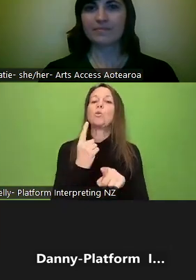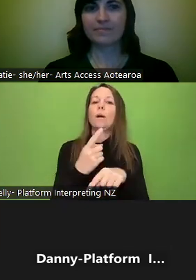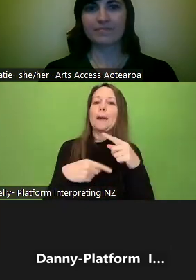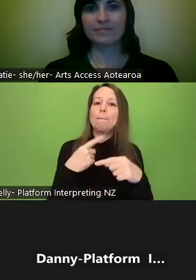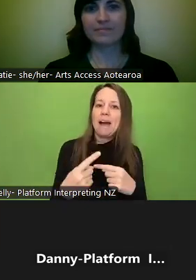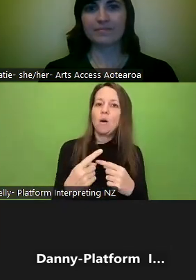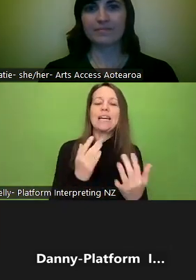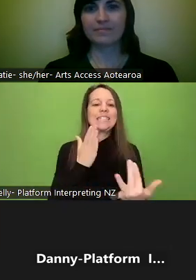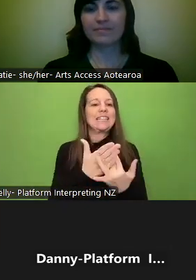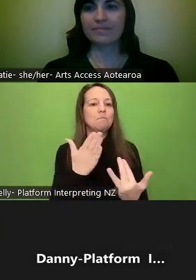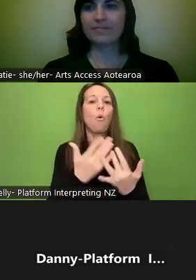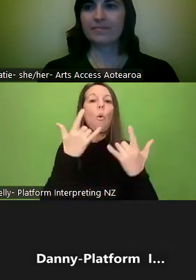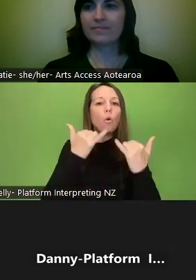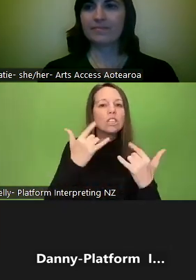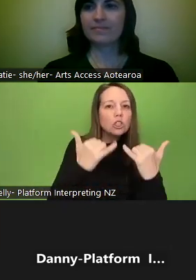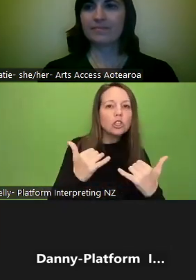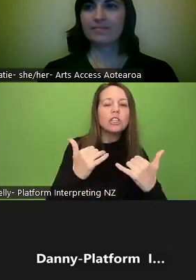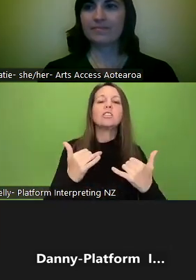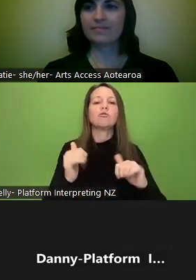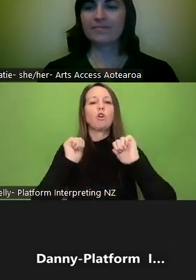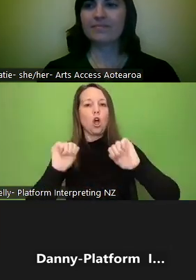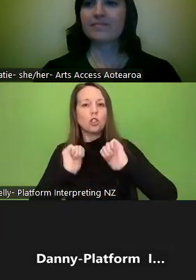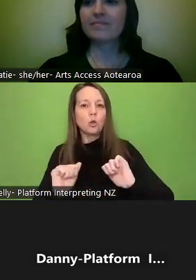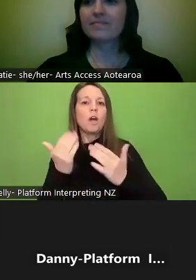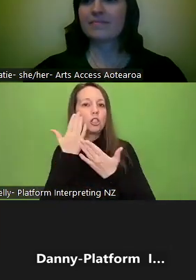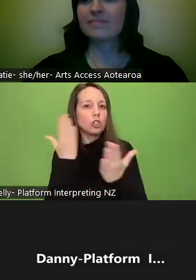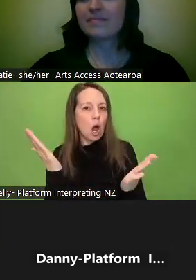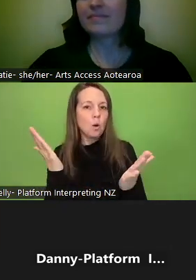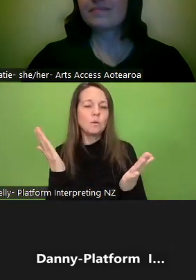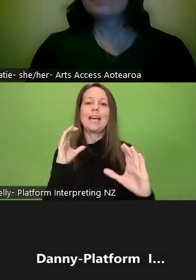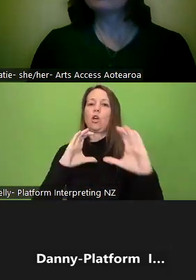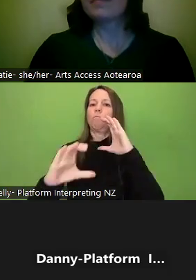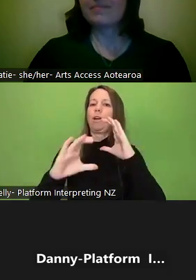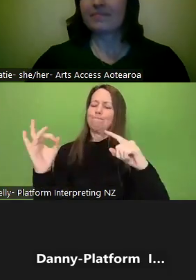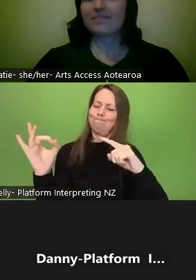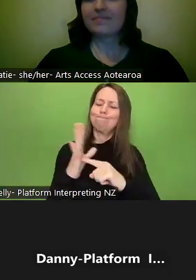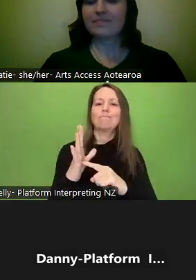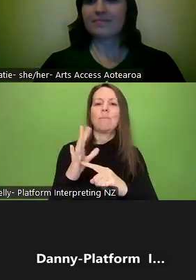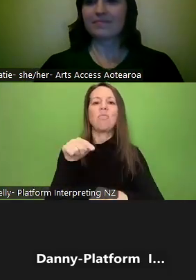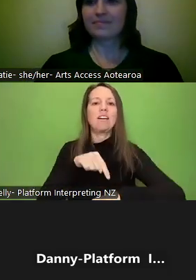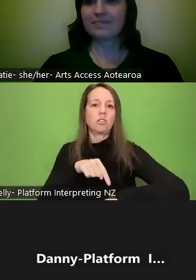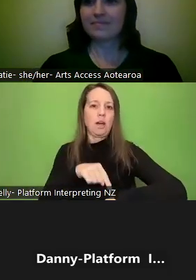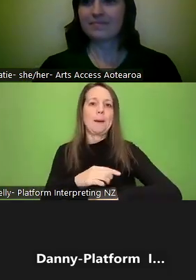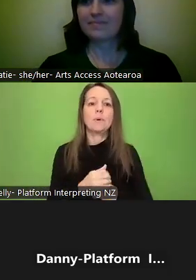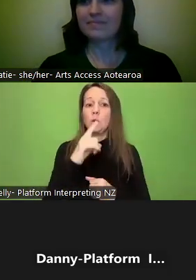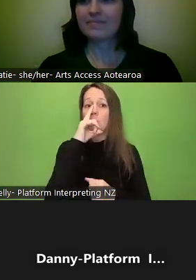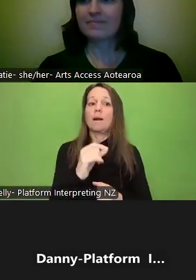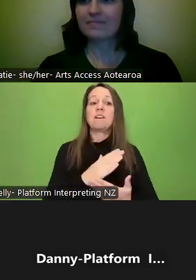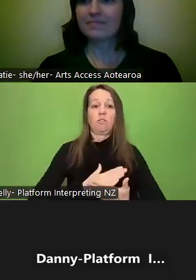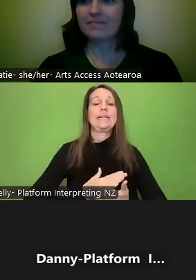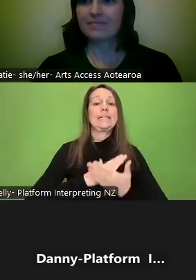and shows, and communication is really key here. You can be explicit in your invitation,